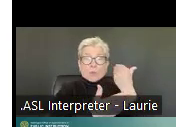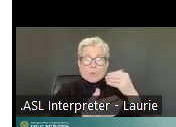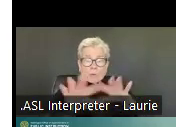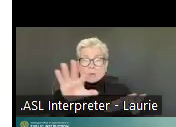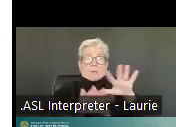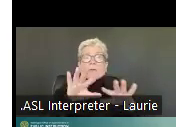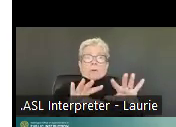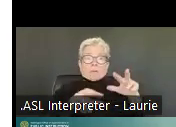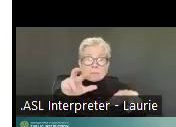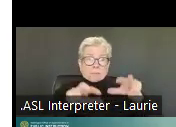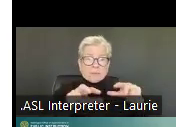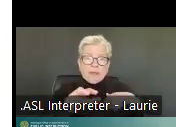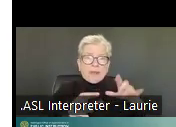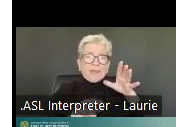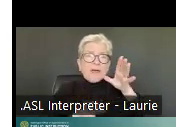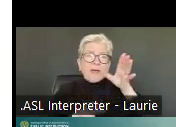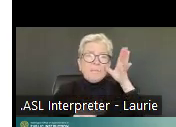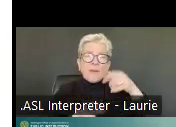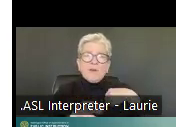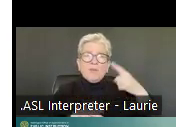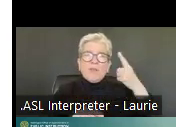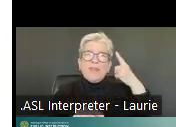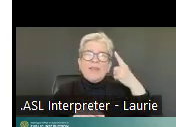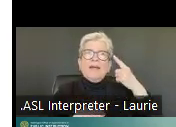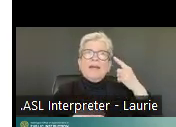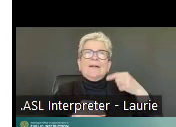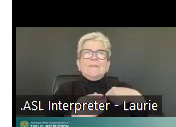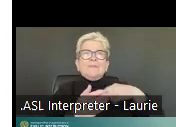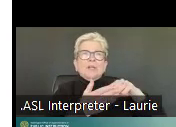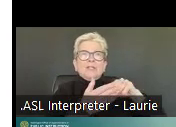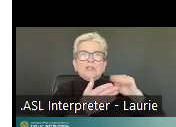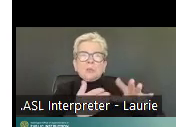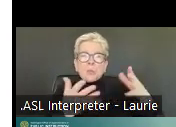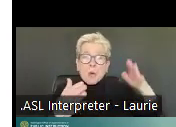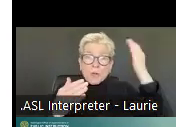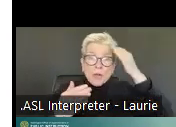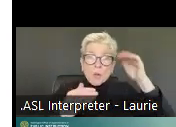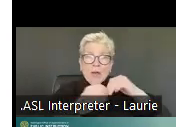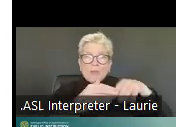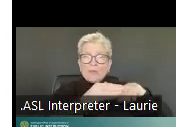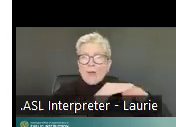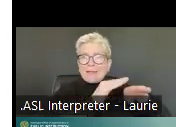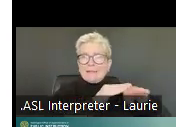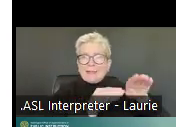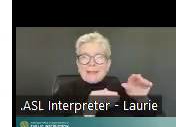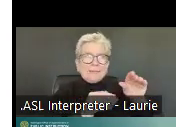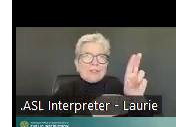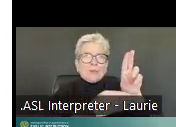to our parents and where we may think students will already know how to access a locker or